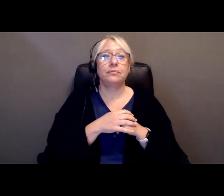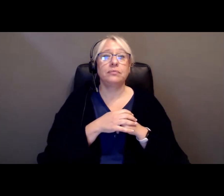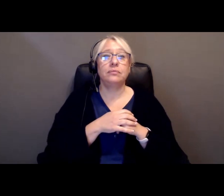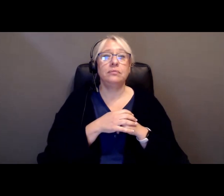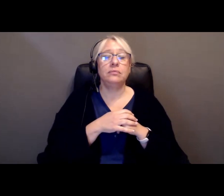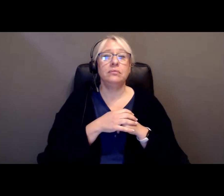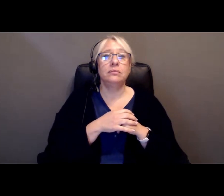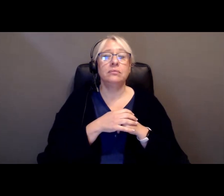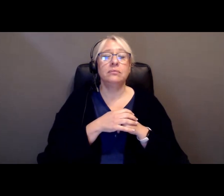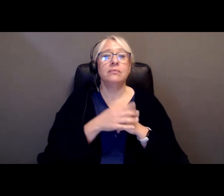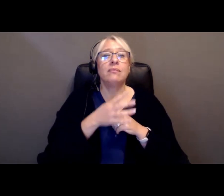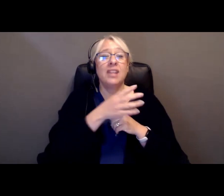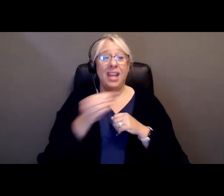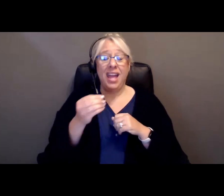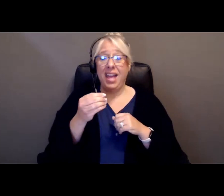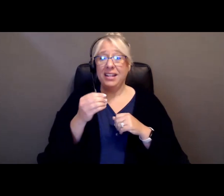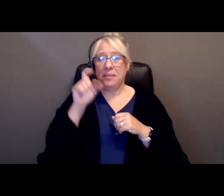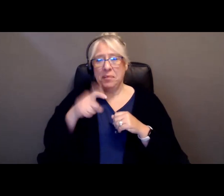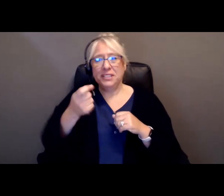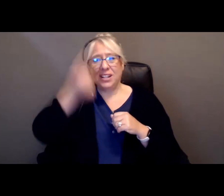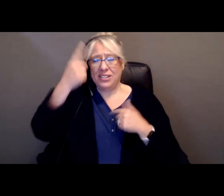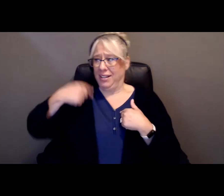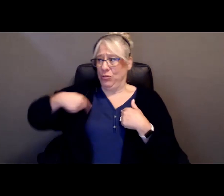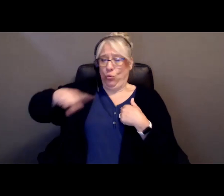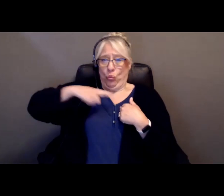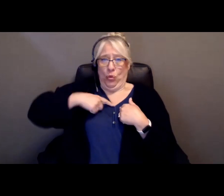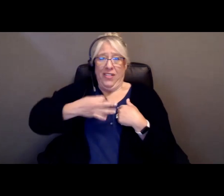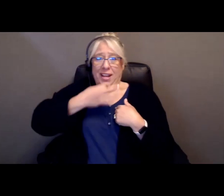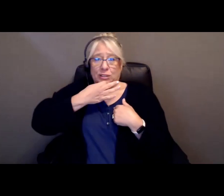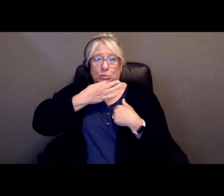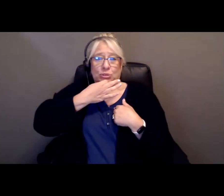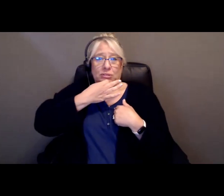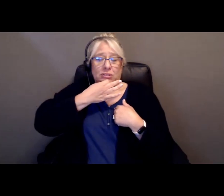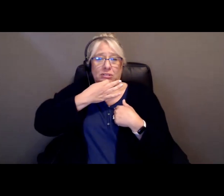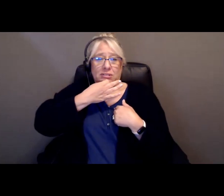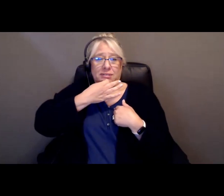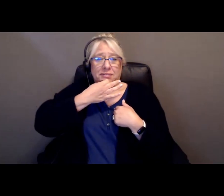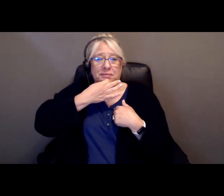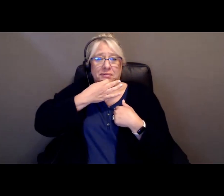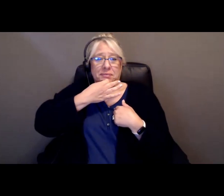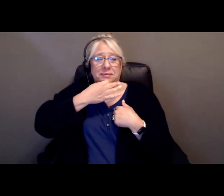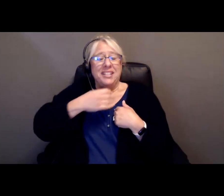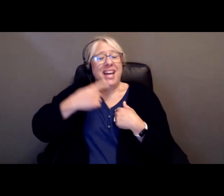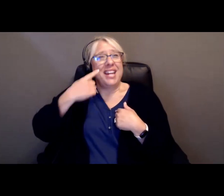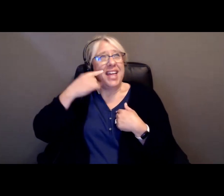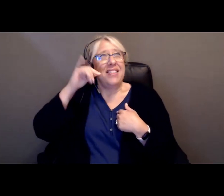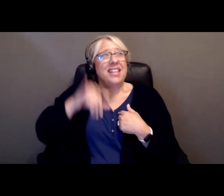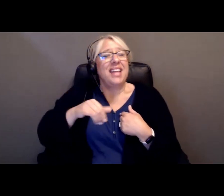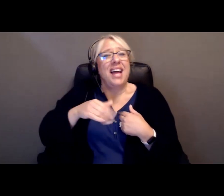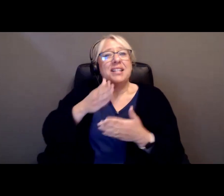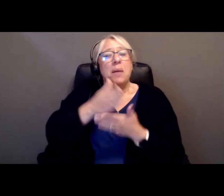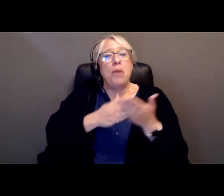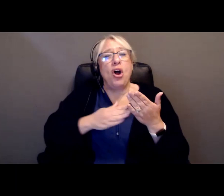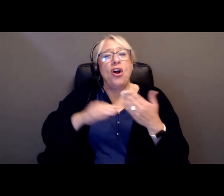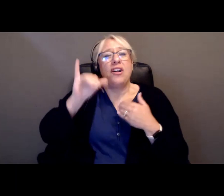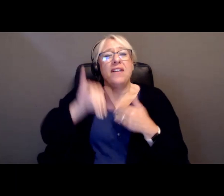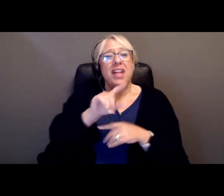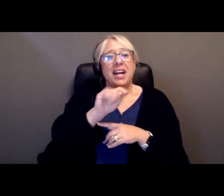are the experts, which I think is a part of that tension going back to academia and rehabilitation.